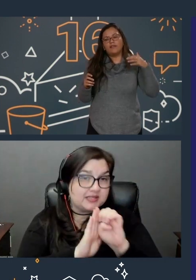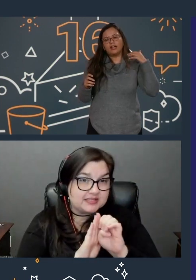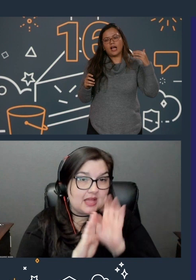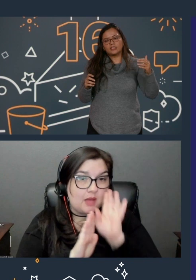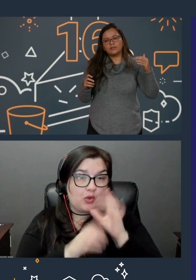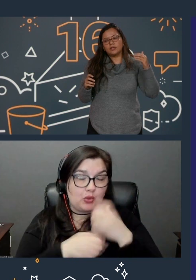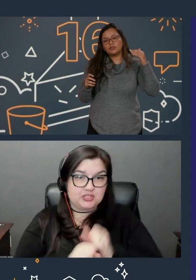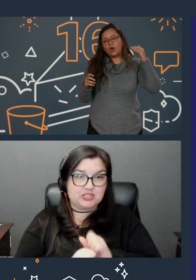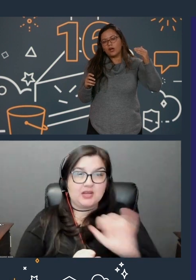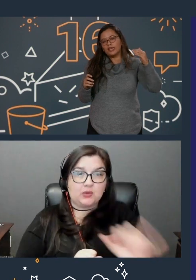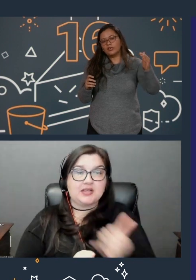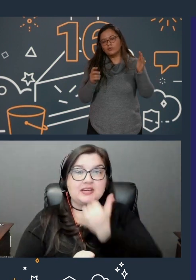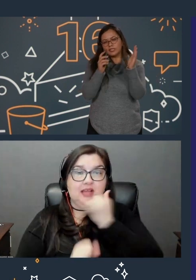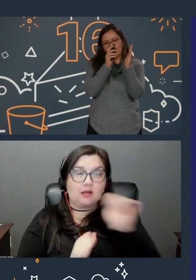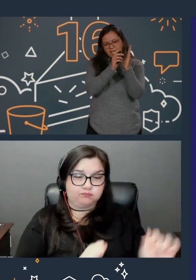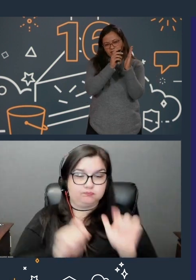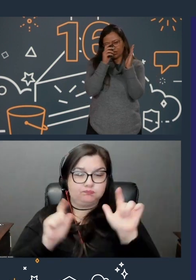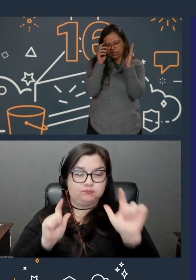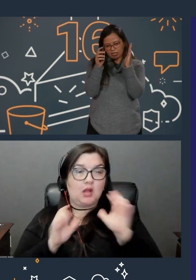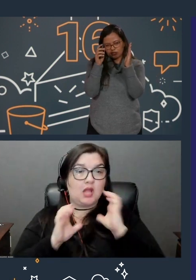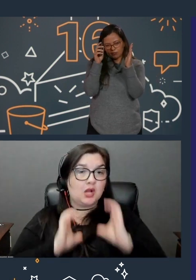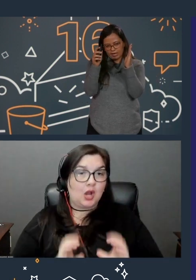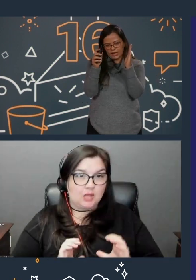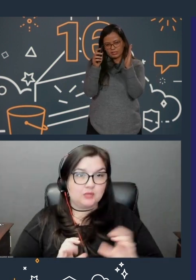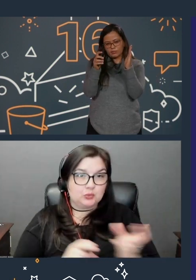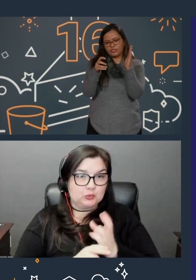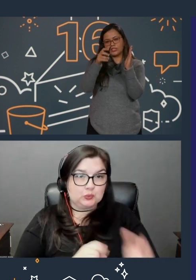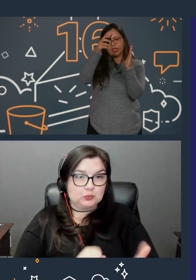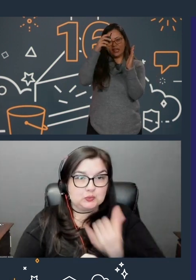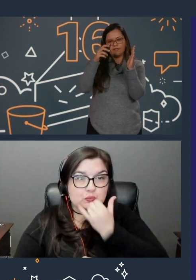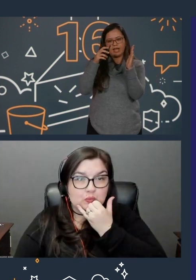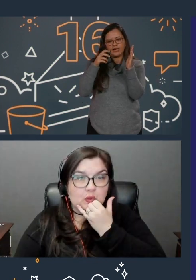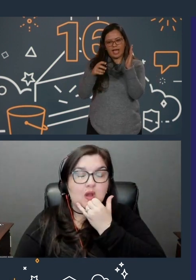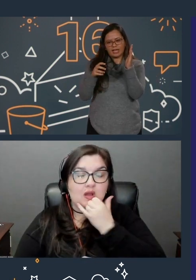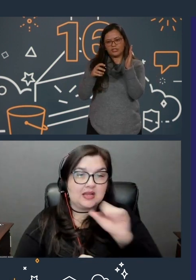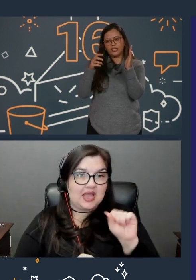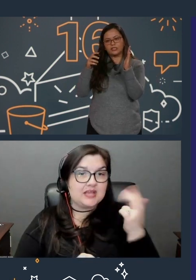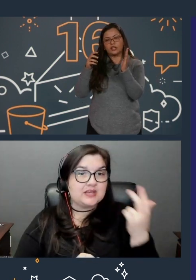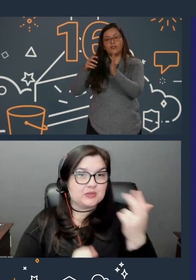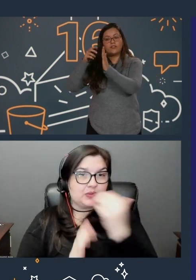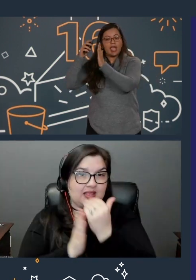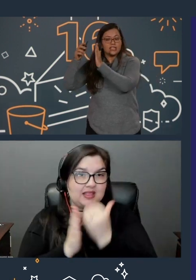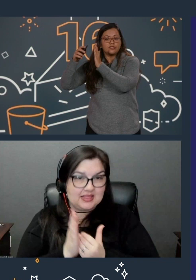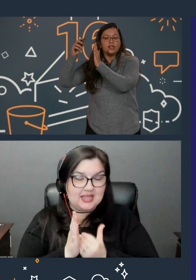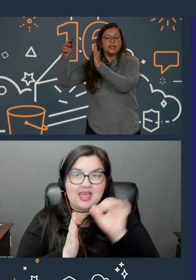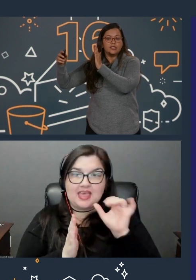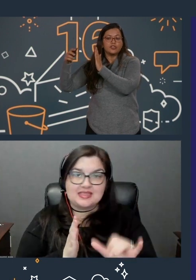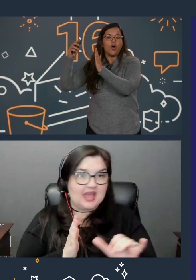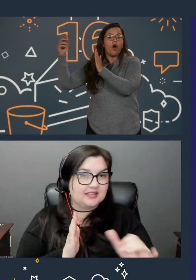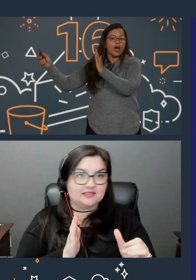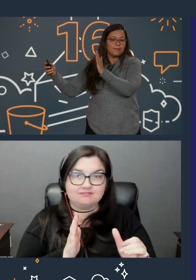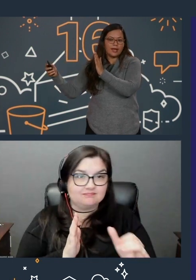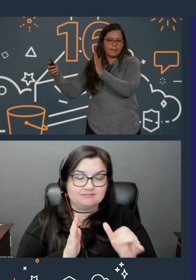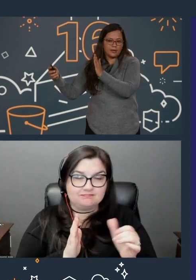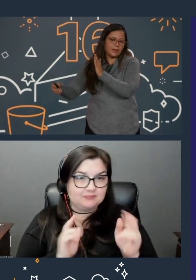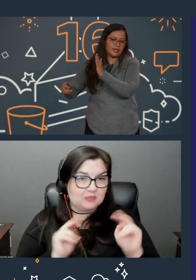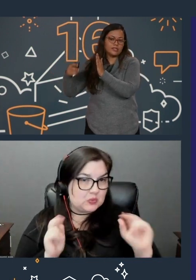when customers wrongly use S3 list buckets, which is an invalid action, instead of S3 list all my buckets,